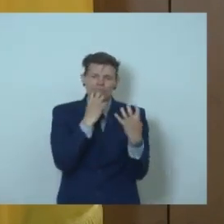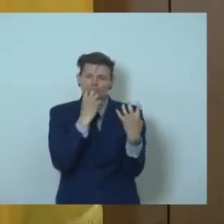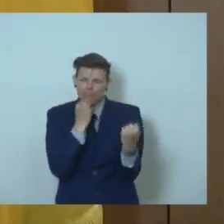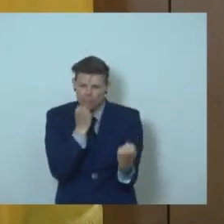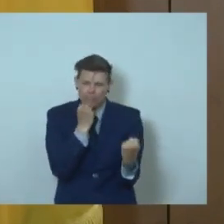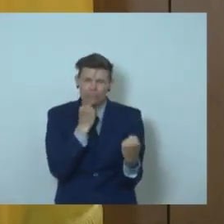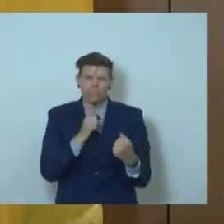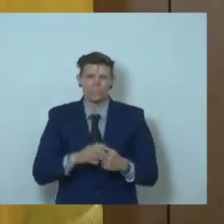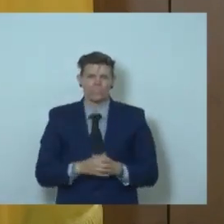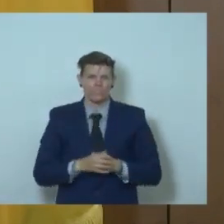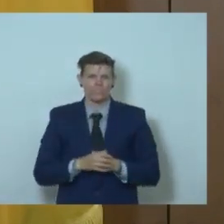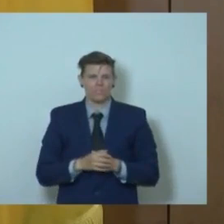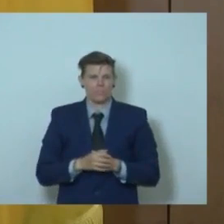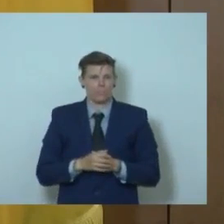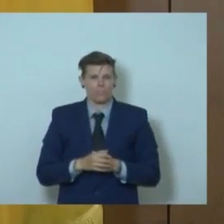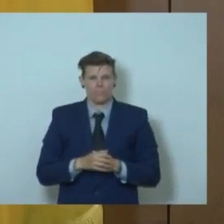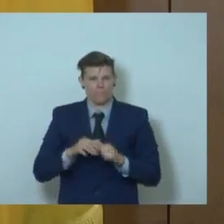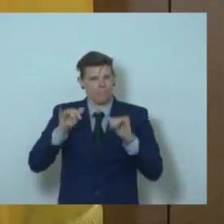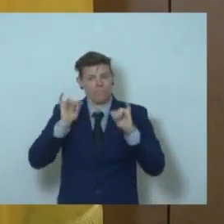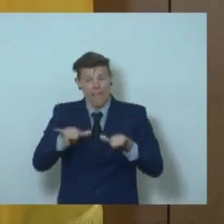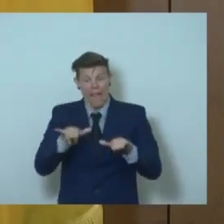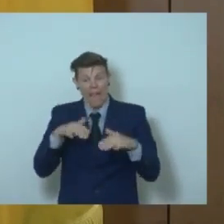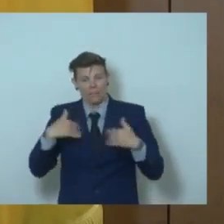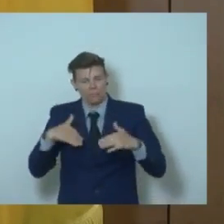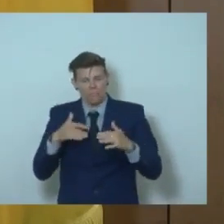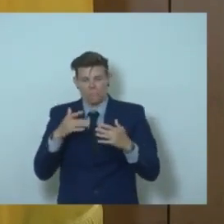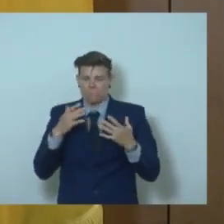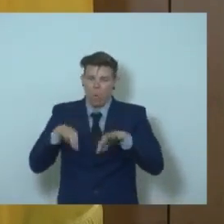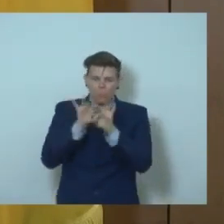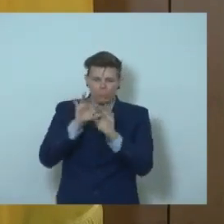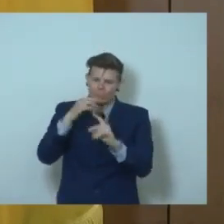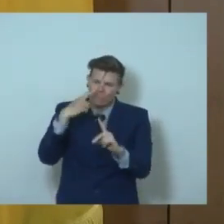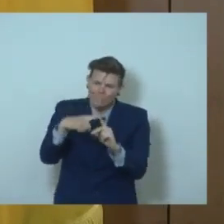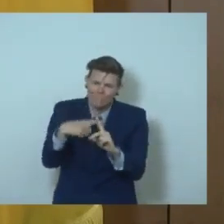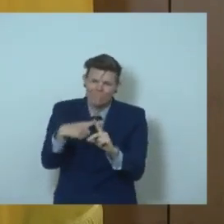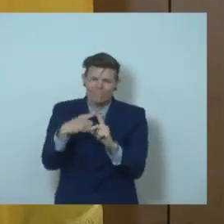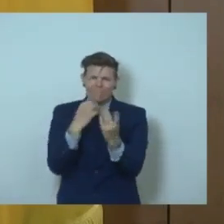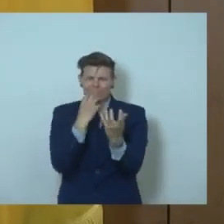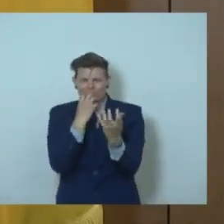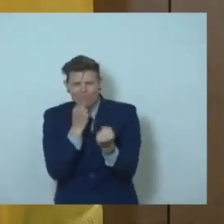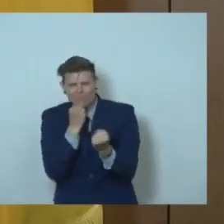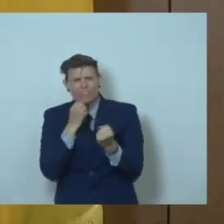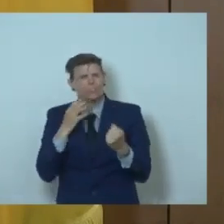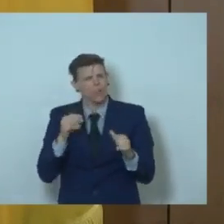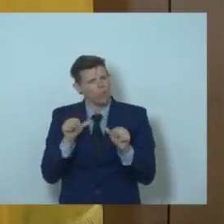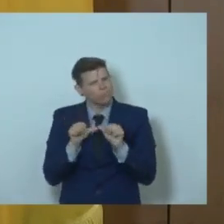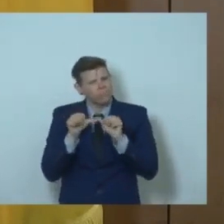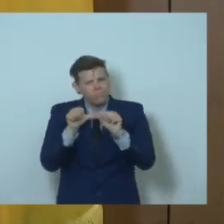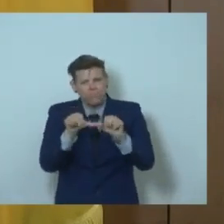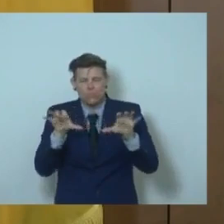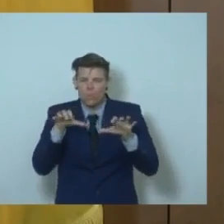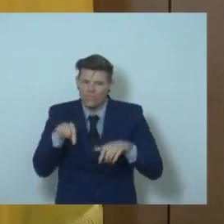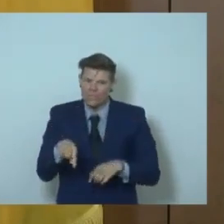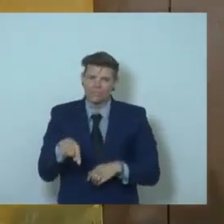THEY WERE SUPPORTING EACH OTHER IN ANY NUMBER OF MEANINGFUL WAYS. THAT’S THE WORK THAT REALLY MAKES A DIFFERENCE THE MEXICO.